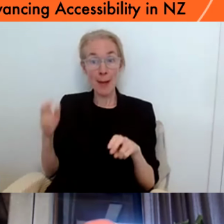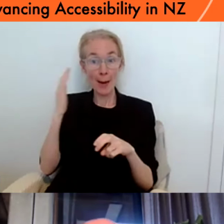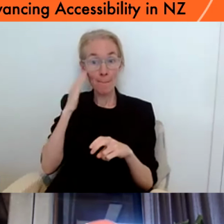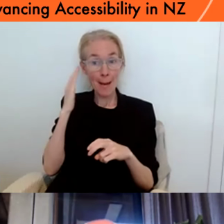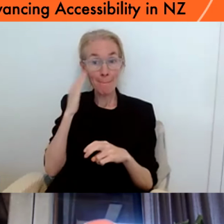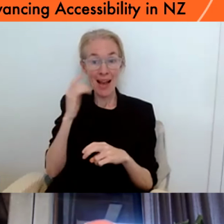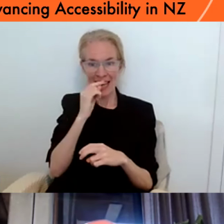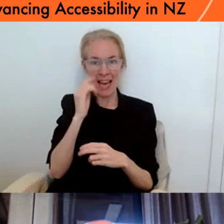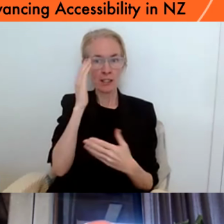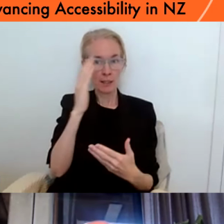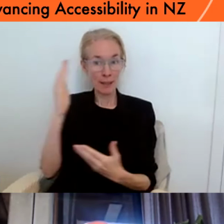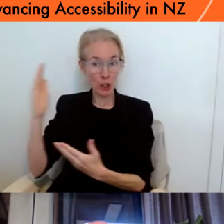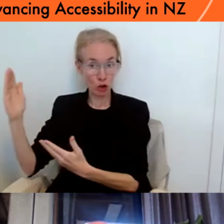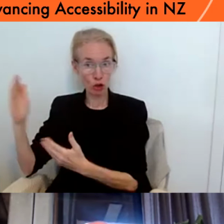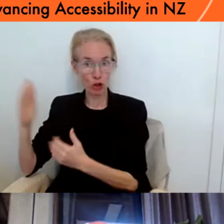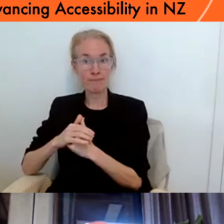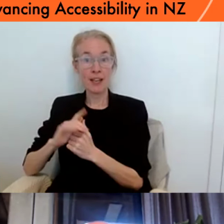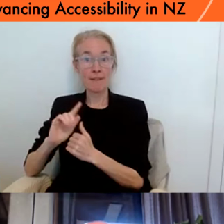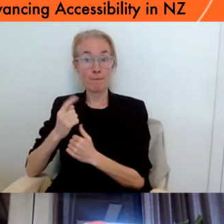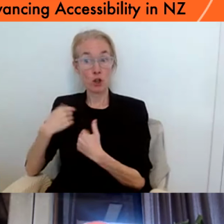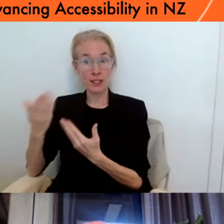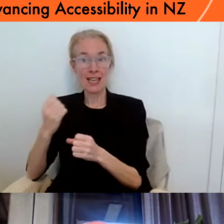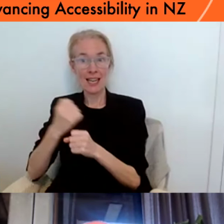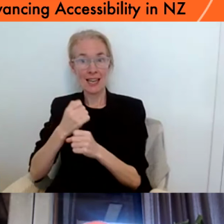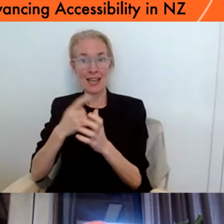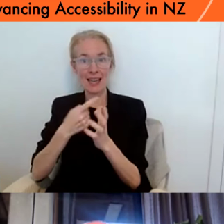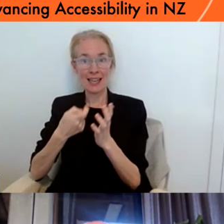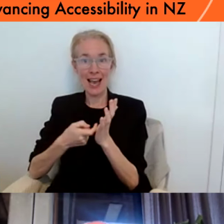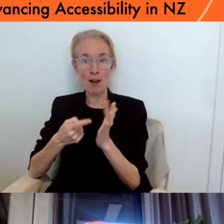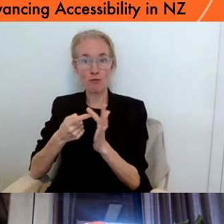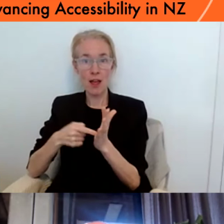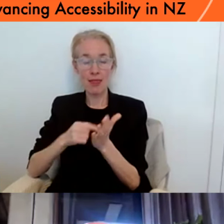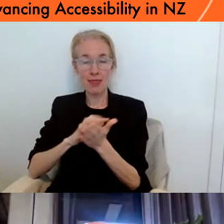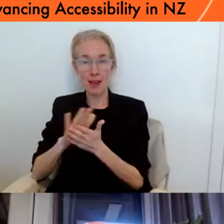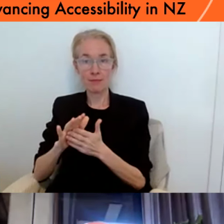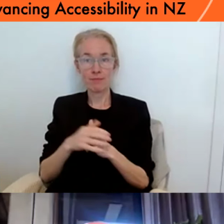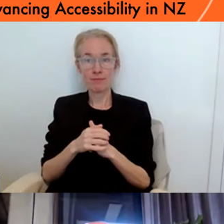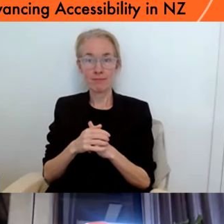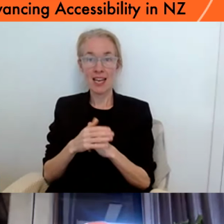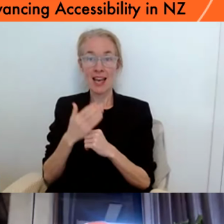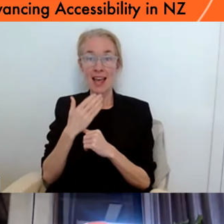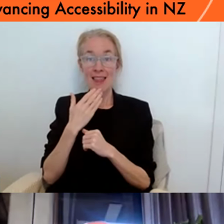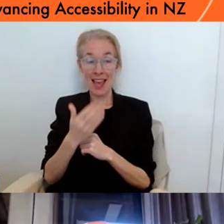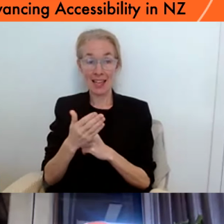So Gareth over to you first. Thank you Mike. So as noted, I've been